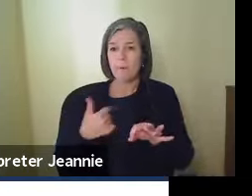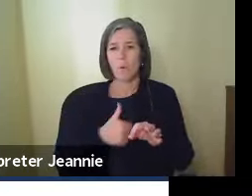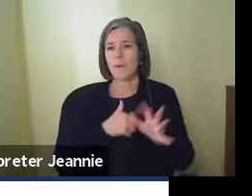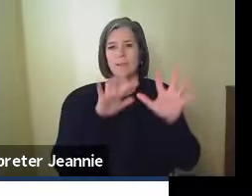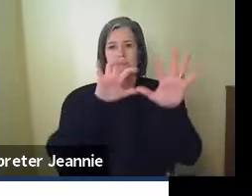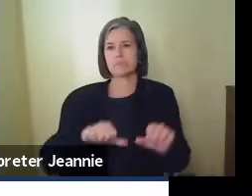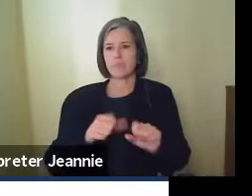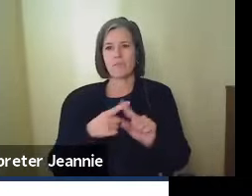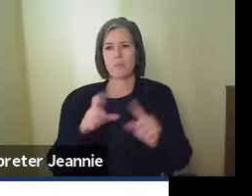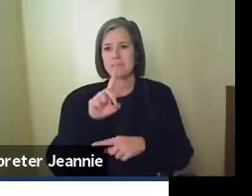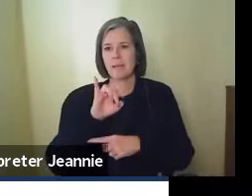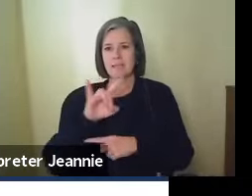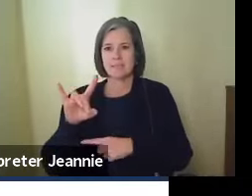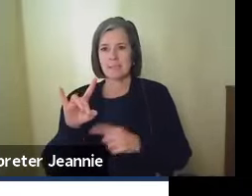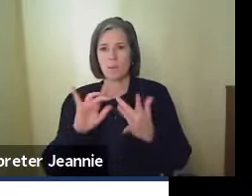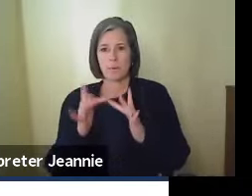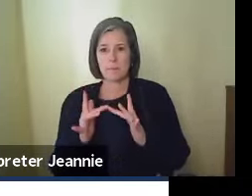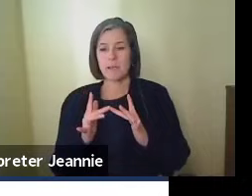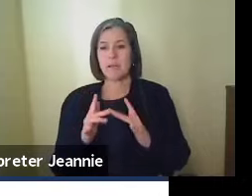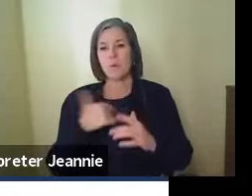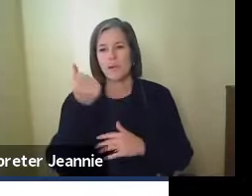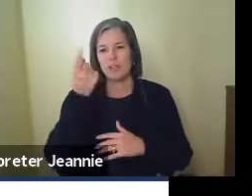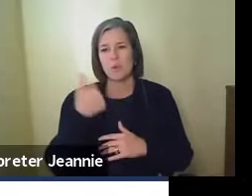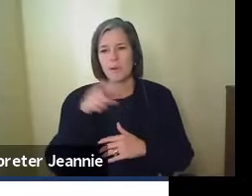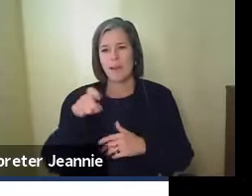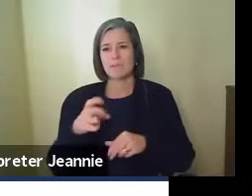we realized that you have to have what's called the emergency use authorization